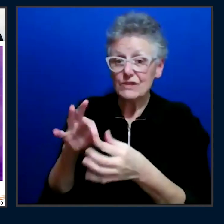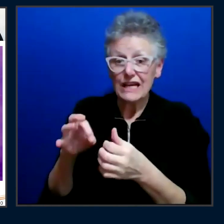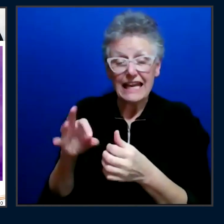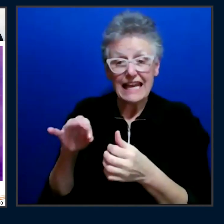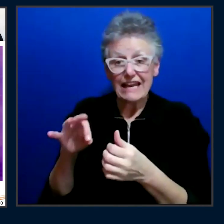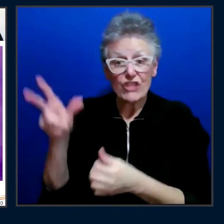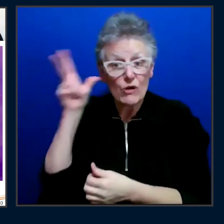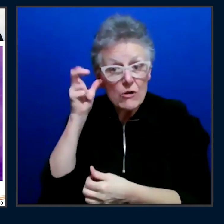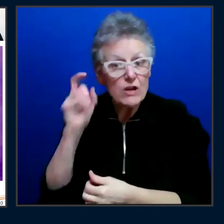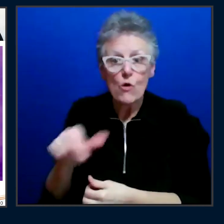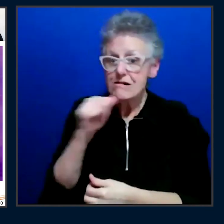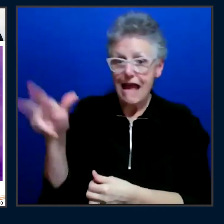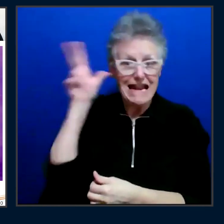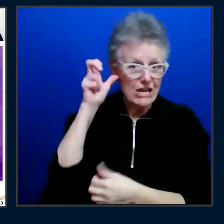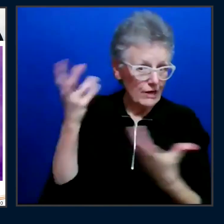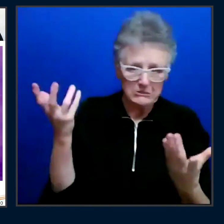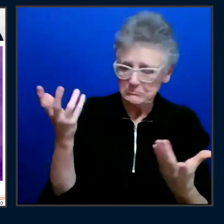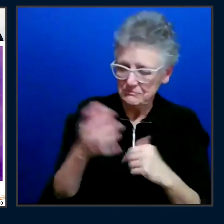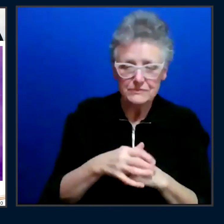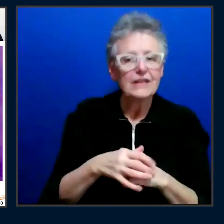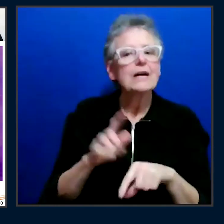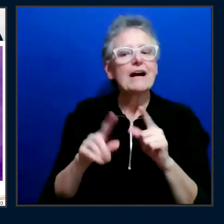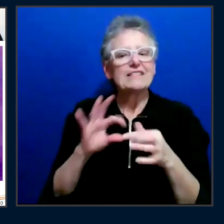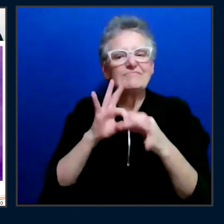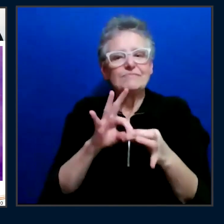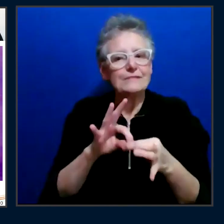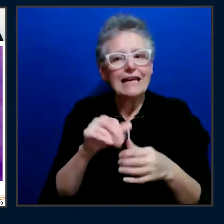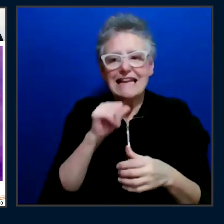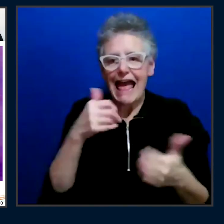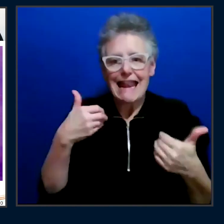with hearing status or level. Rather, they're tied